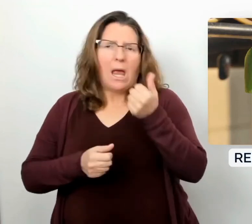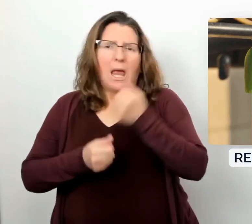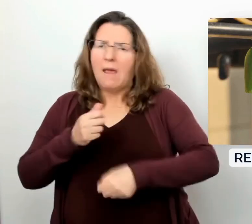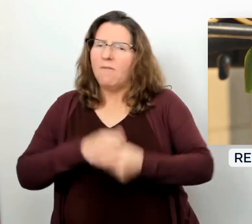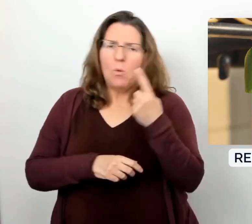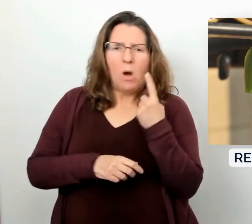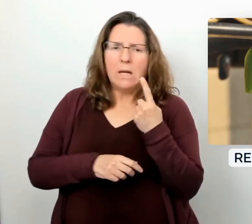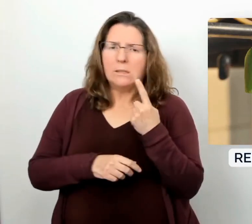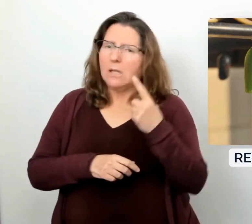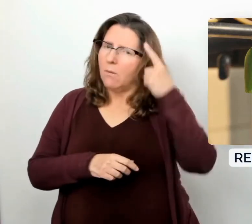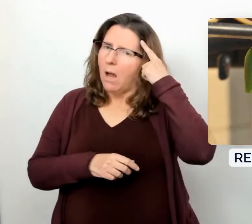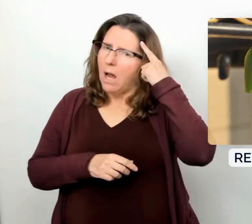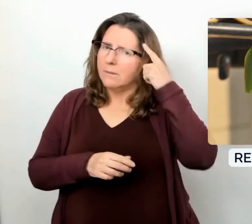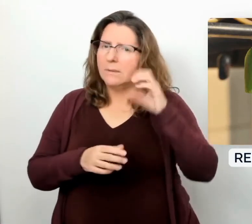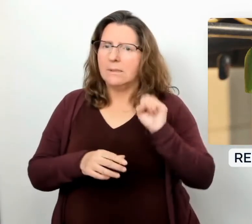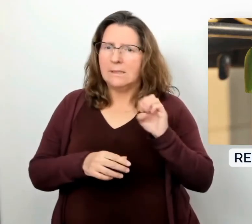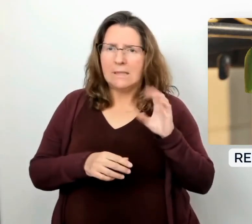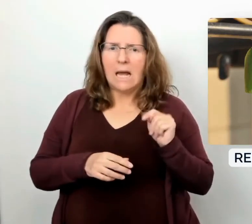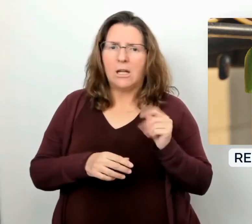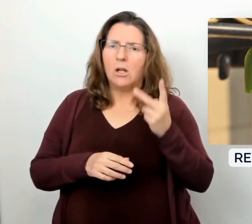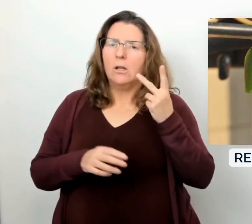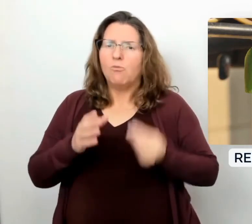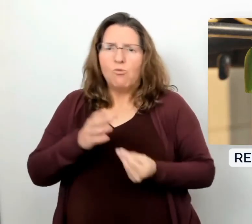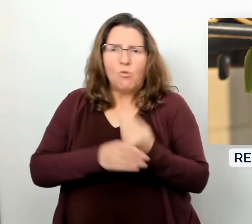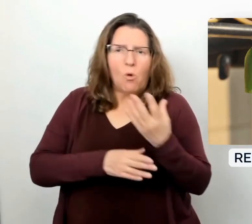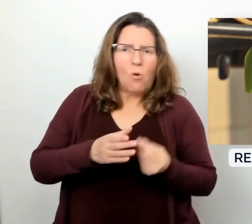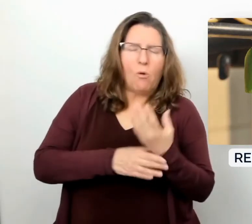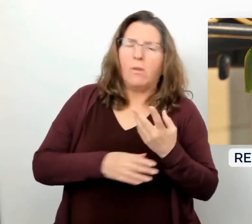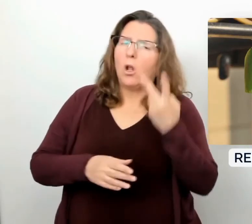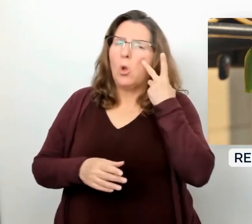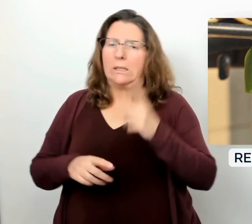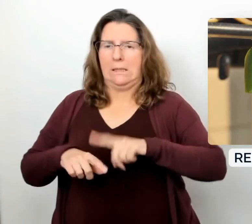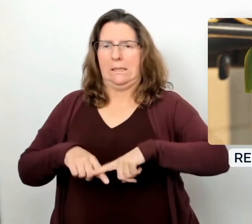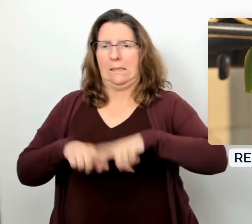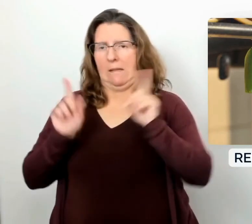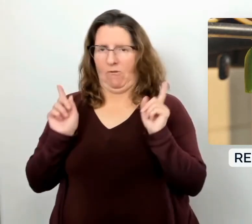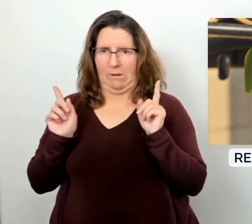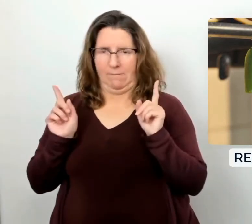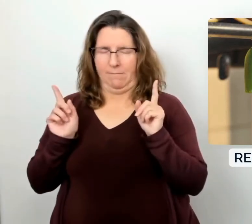Remember everyone's growth looks different! Whether it's you or your students.